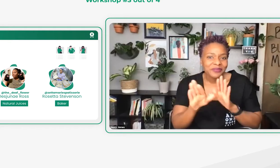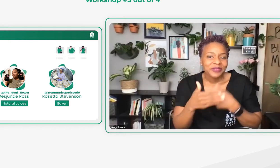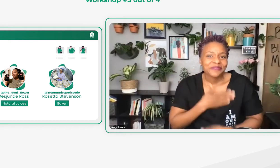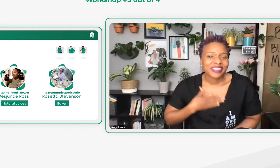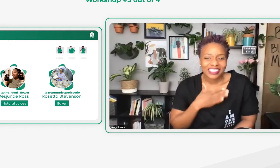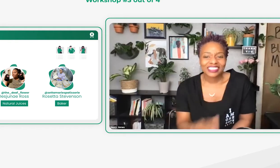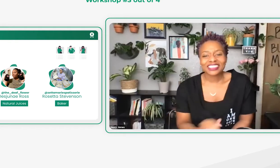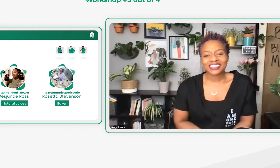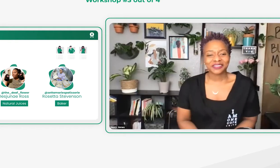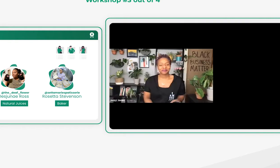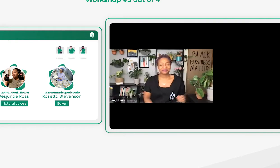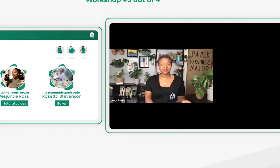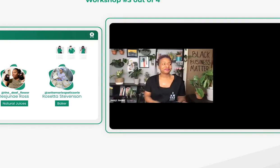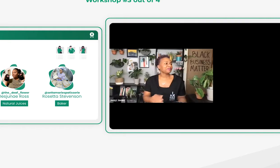Let's go ahead and introduce these three ladies.